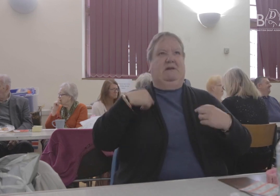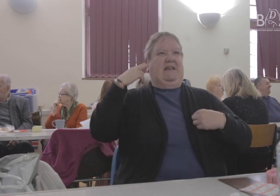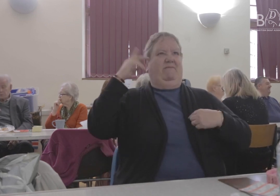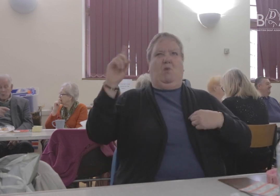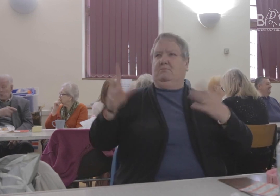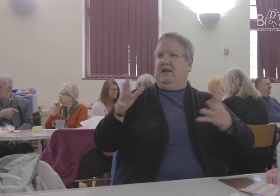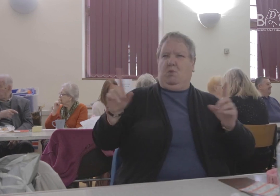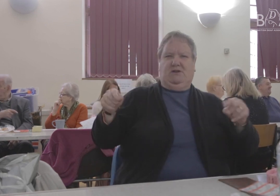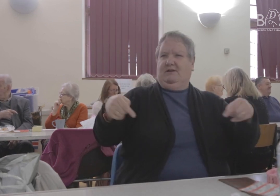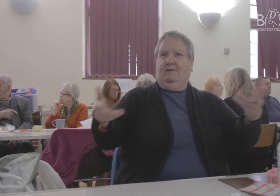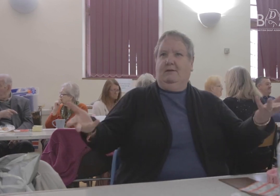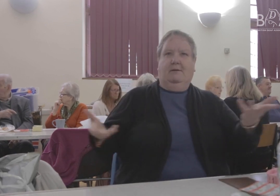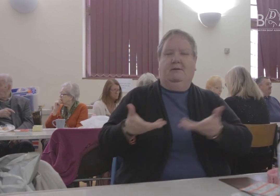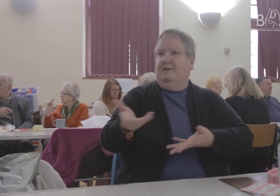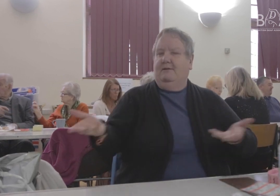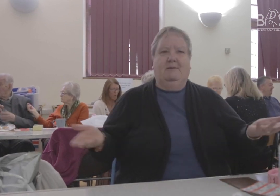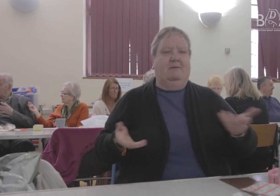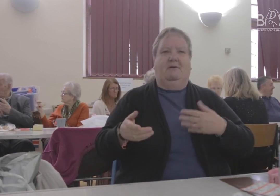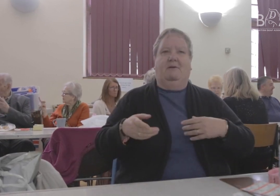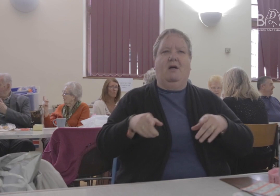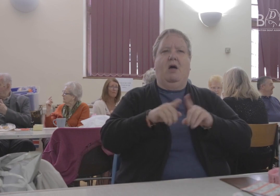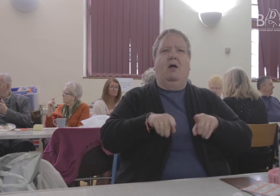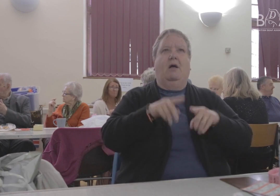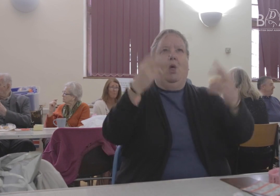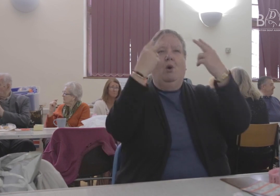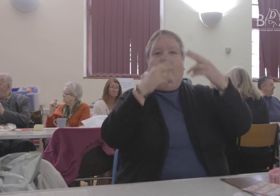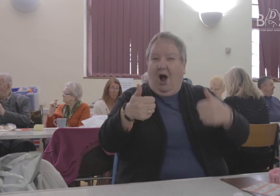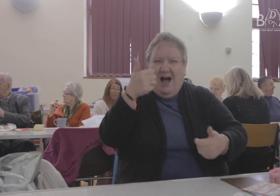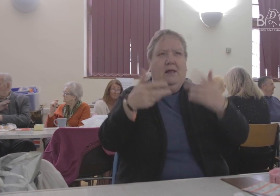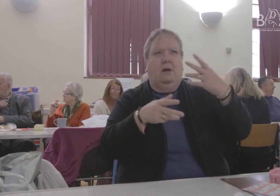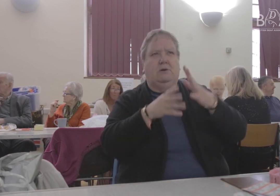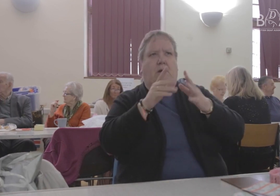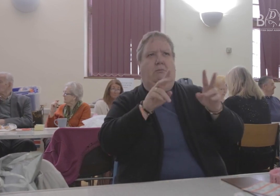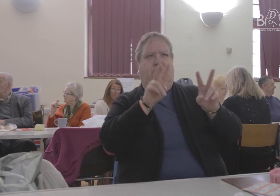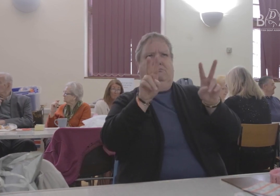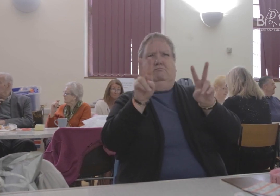or where I was or that I was Deaf! I watched everything and started to become